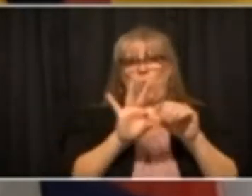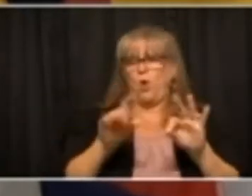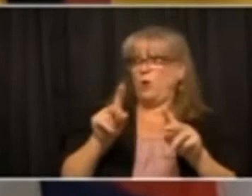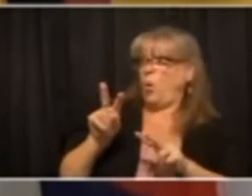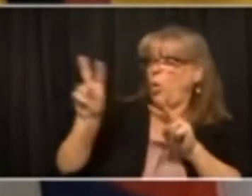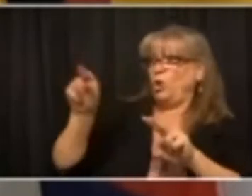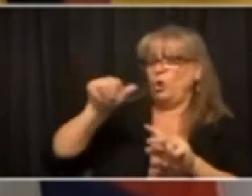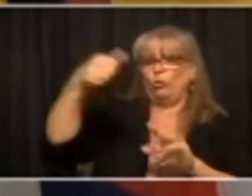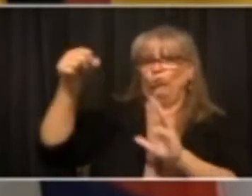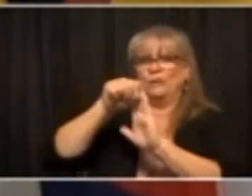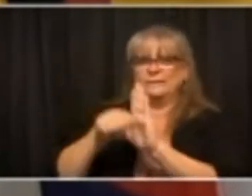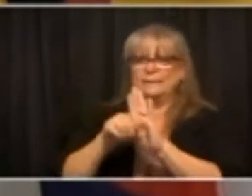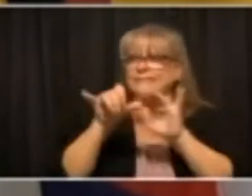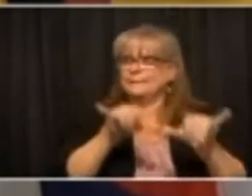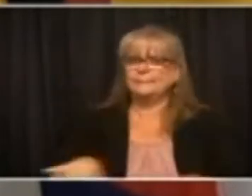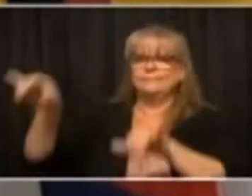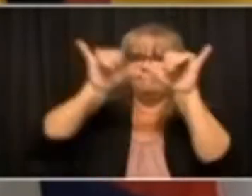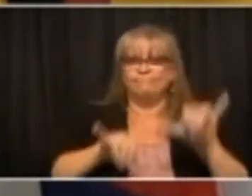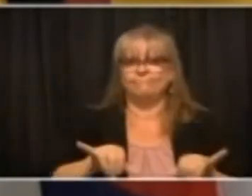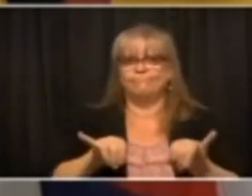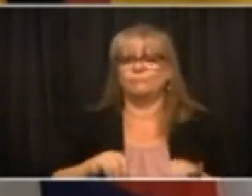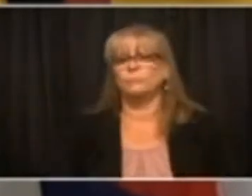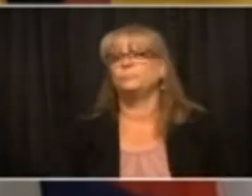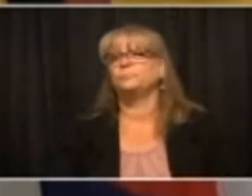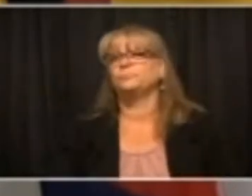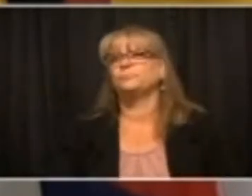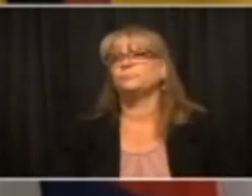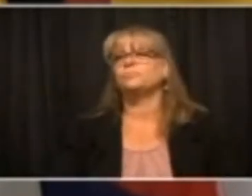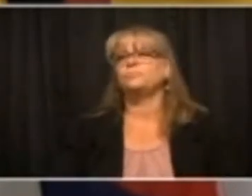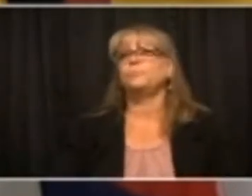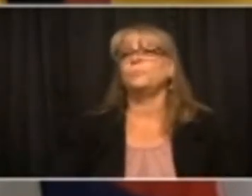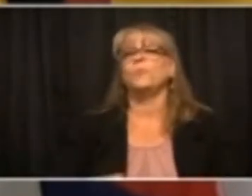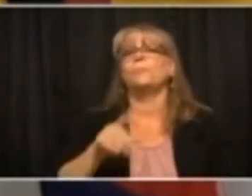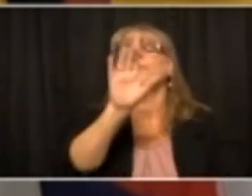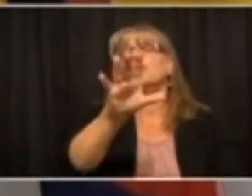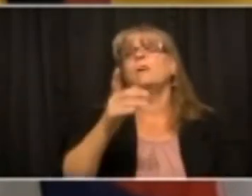now as you know we are all in wildfire season in colorado